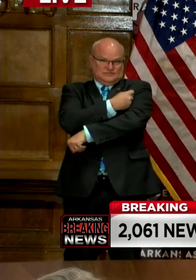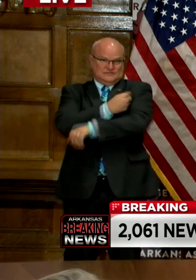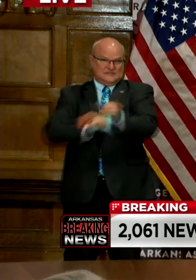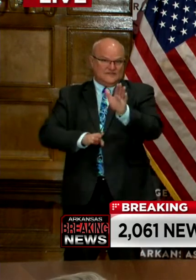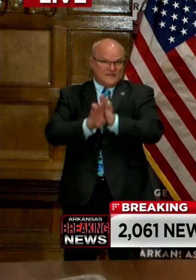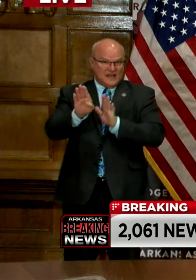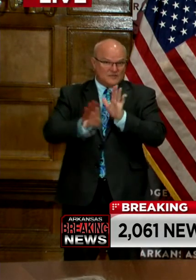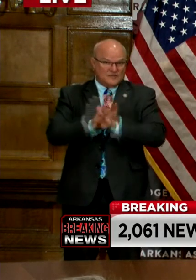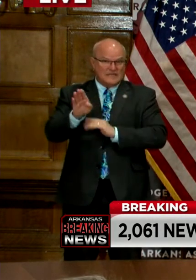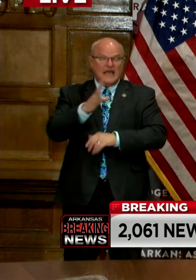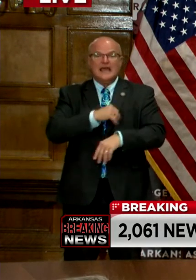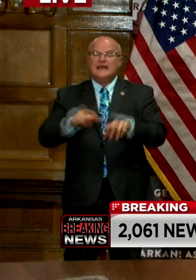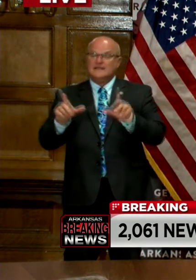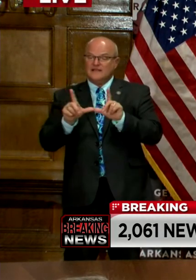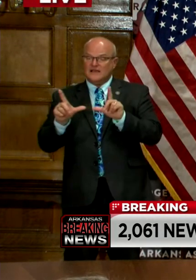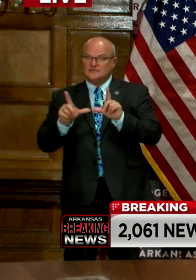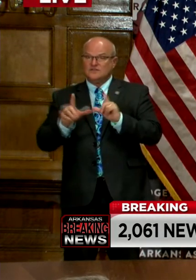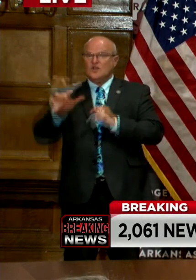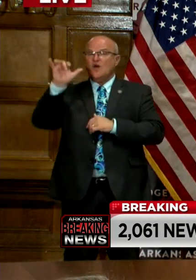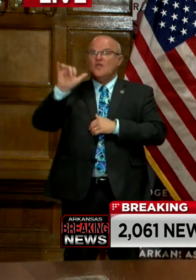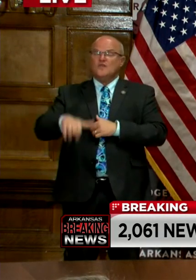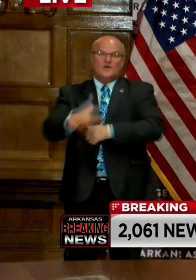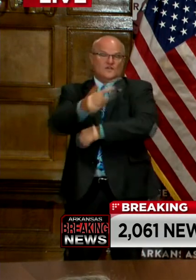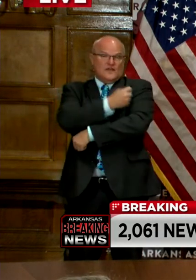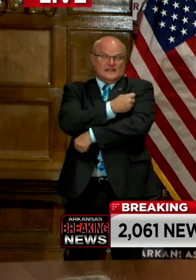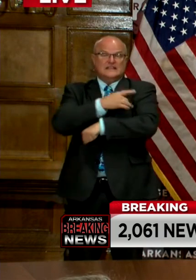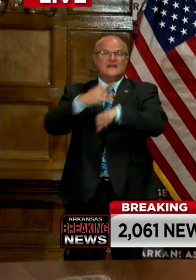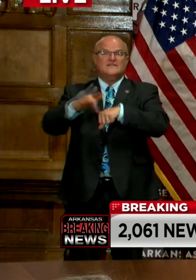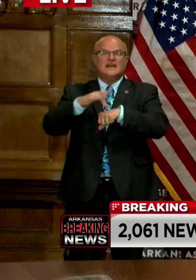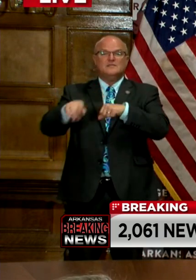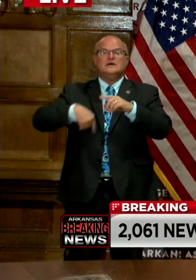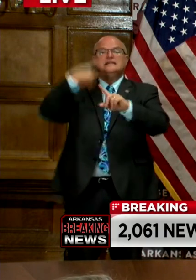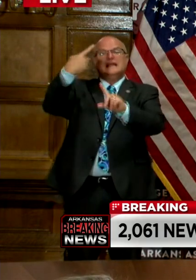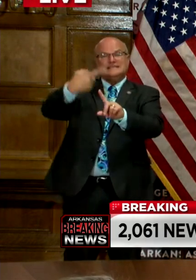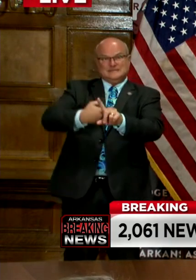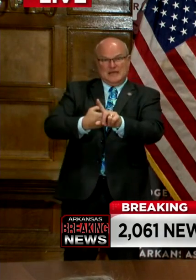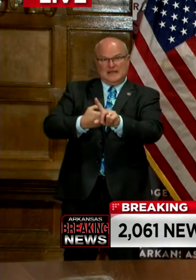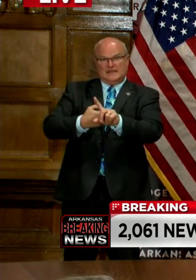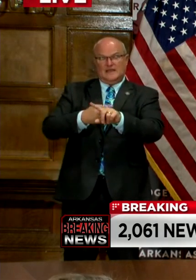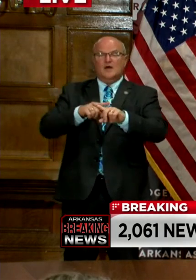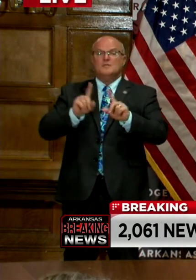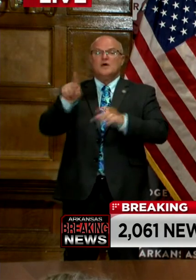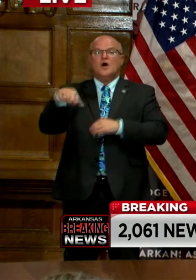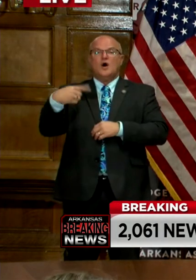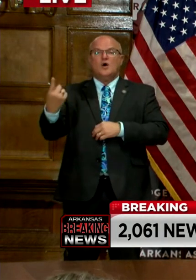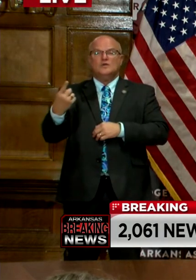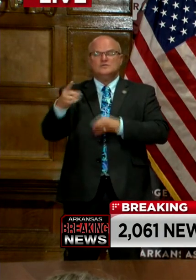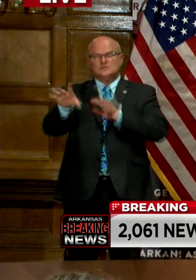EUA PHASE NOTICE NEXT WEEK -- IN THE NEXT WEEK OR TWO. WE'RE MOVING FORWARD ON VACCINE